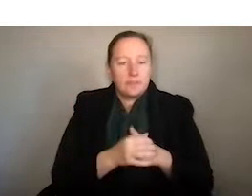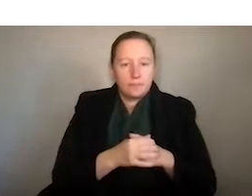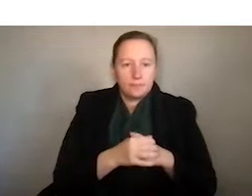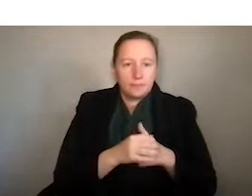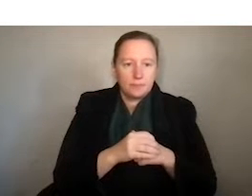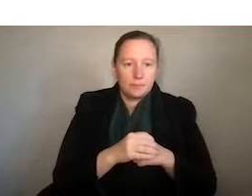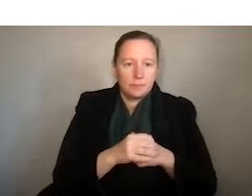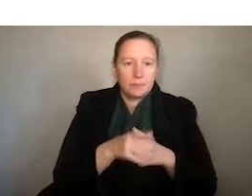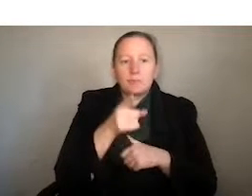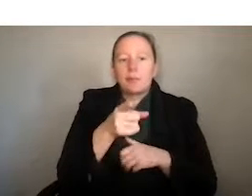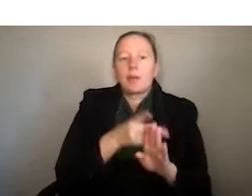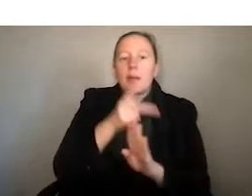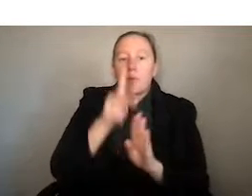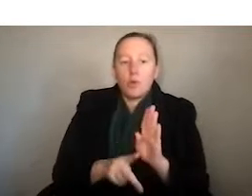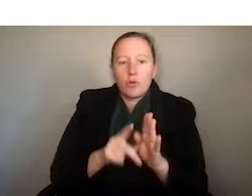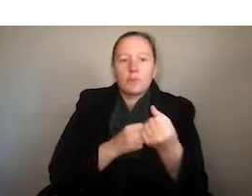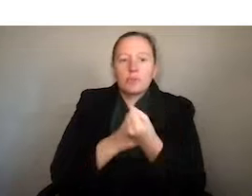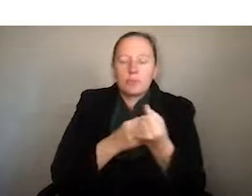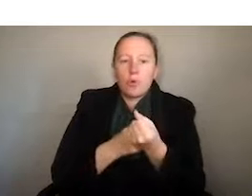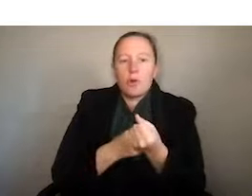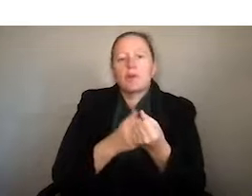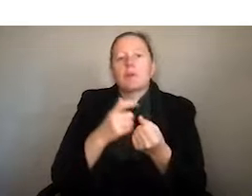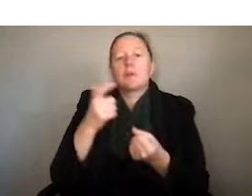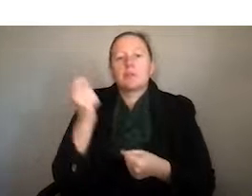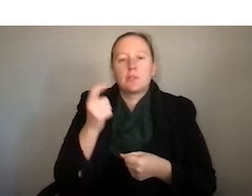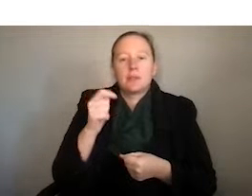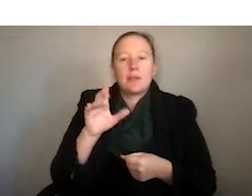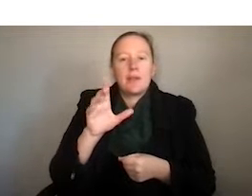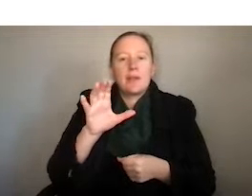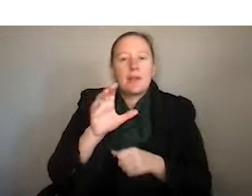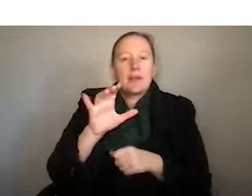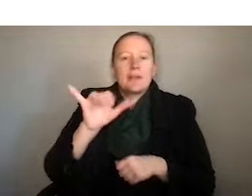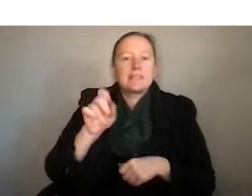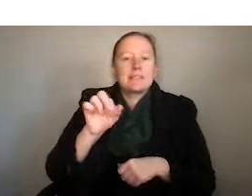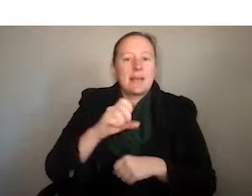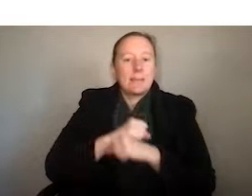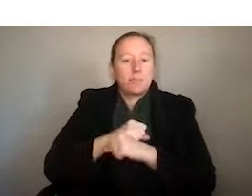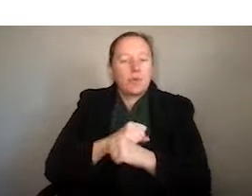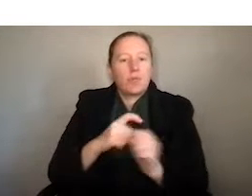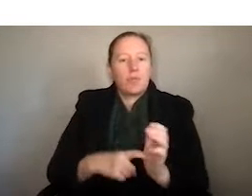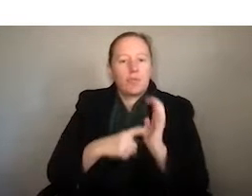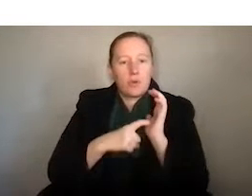This program support a scholarship in cybersecurity that requires a service obligation following